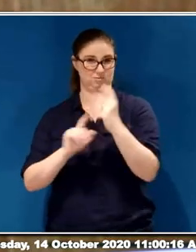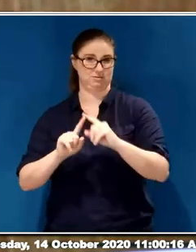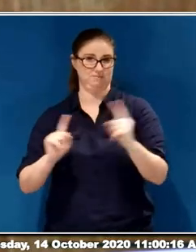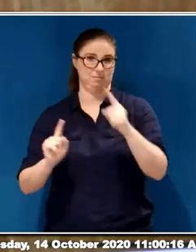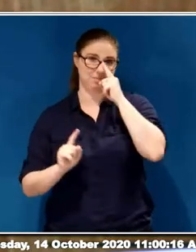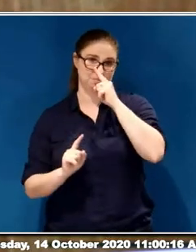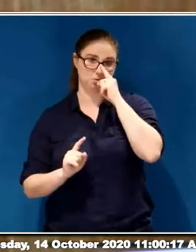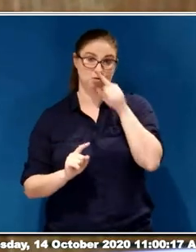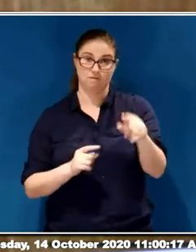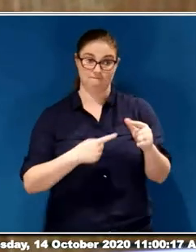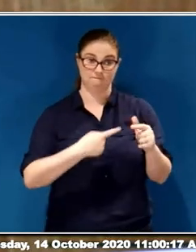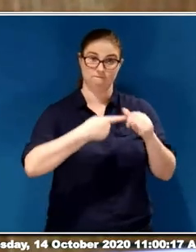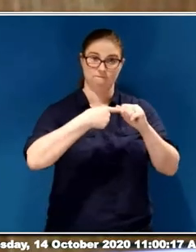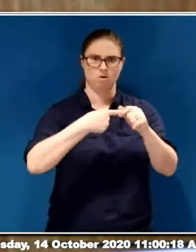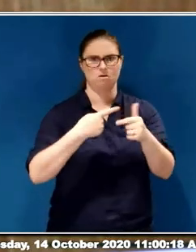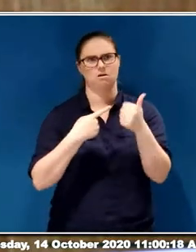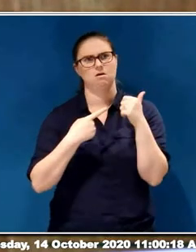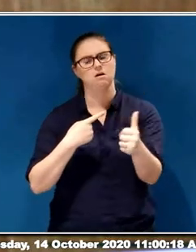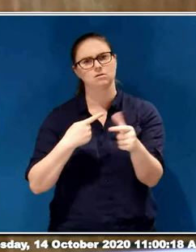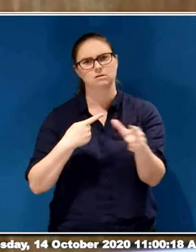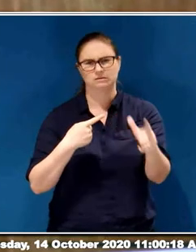understand Kobe's complex needs.